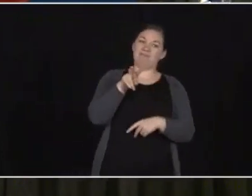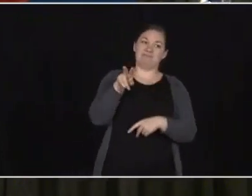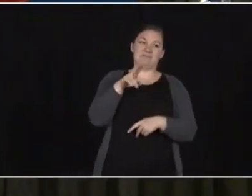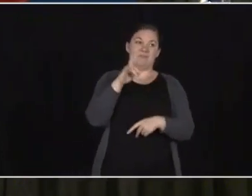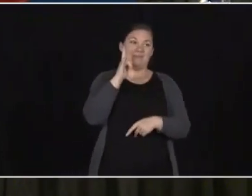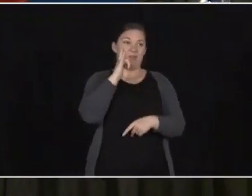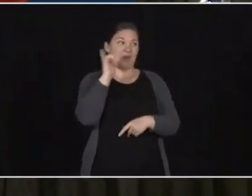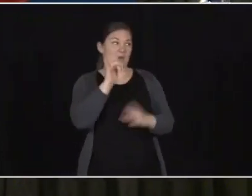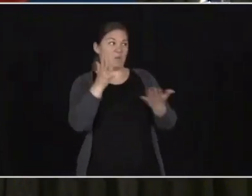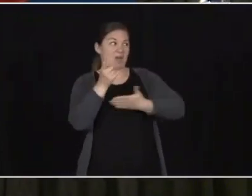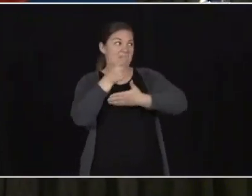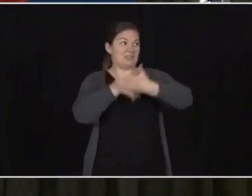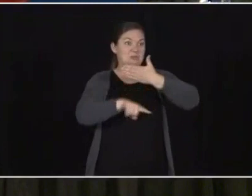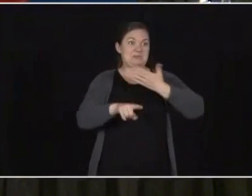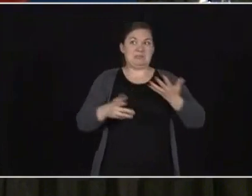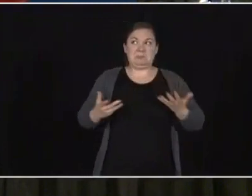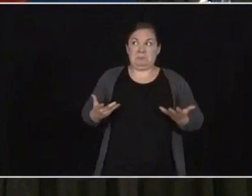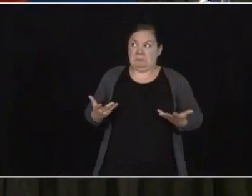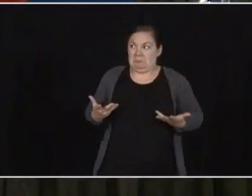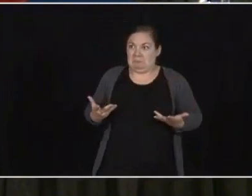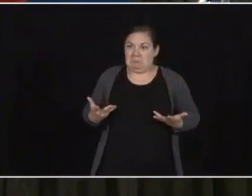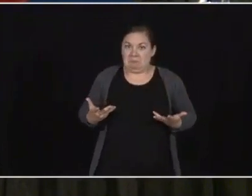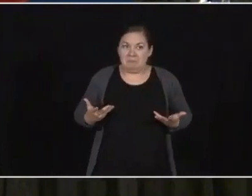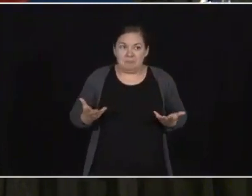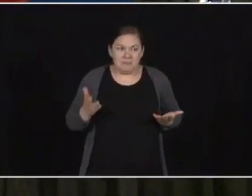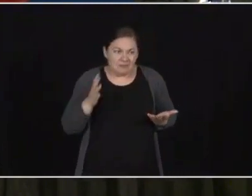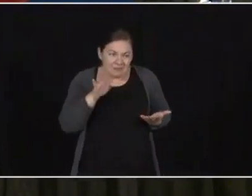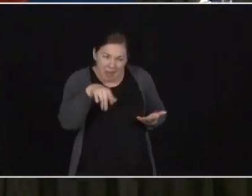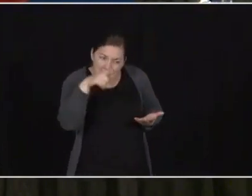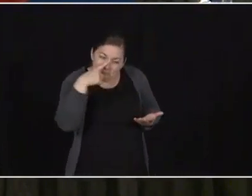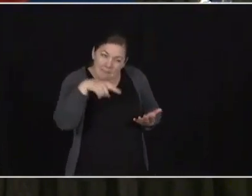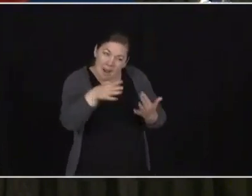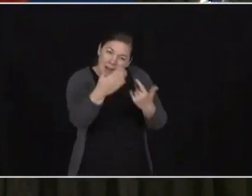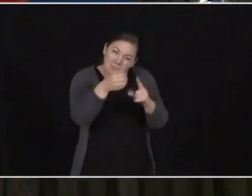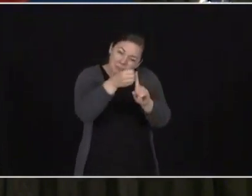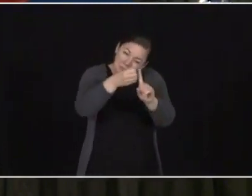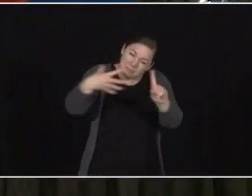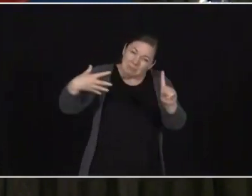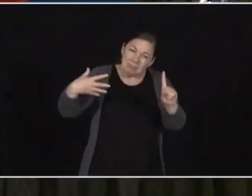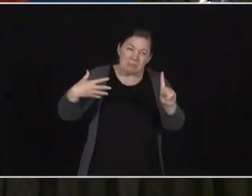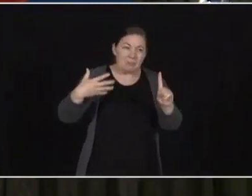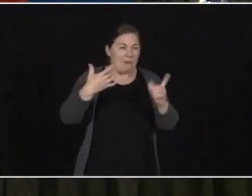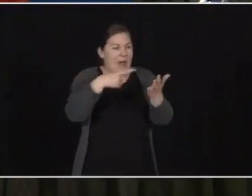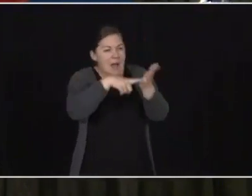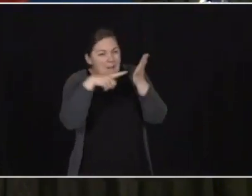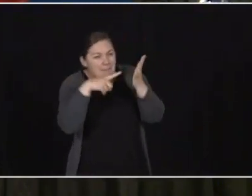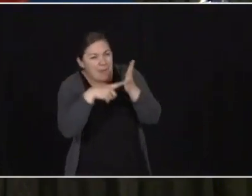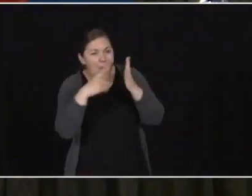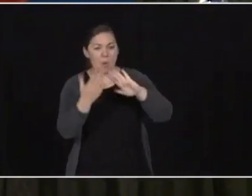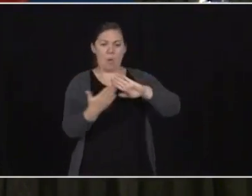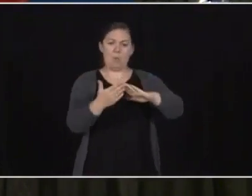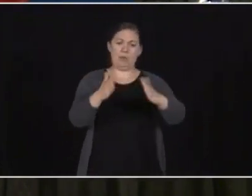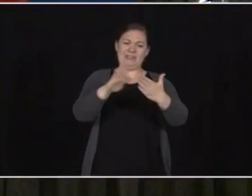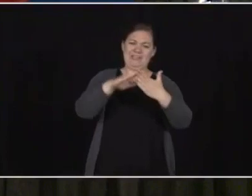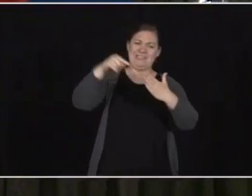for people who are seeing this and want to know what exactly this will look like. What is it going to look like?